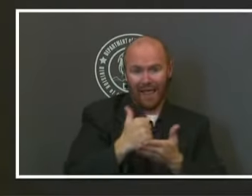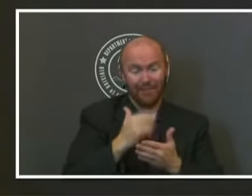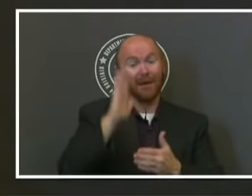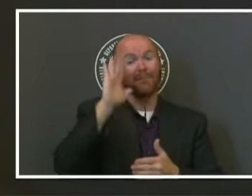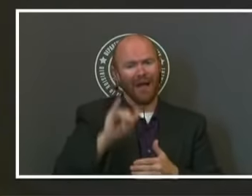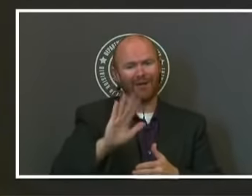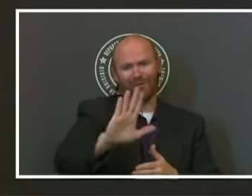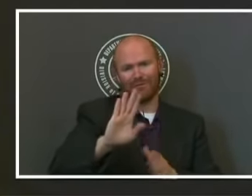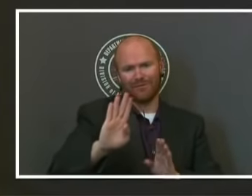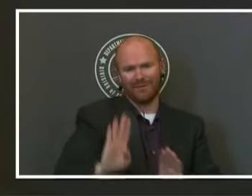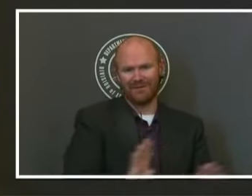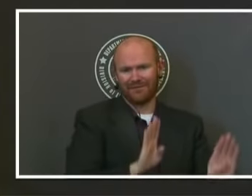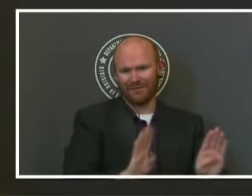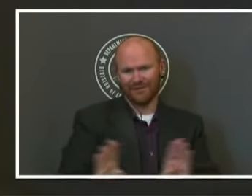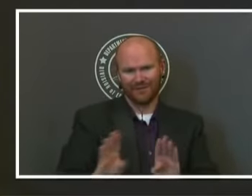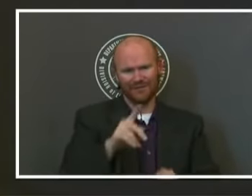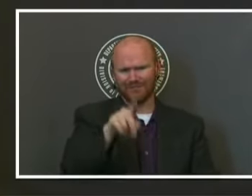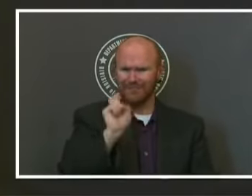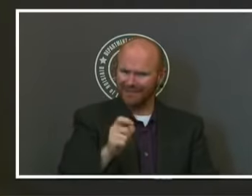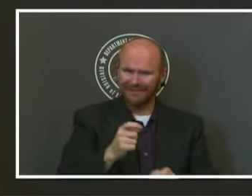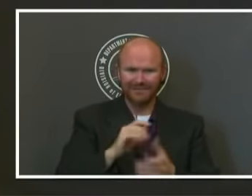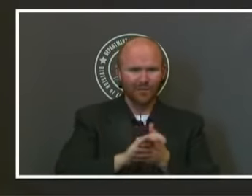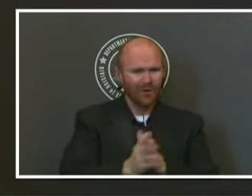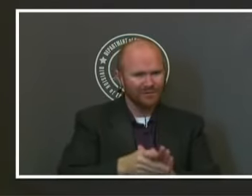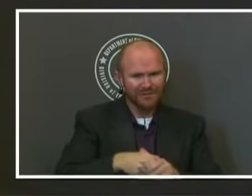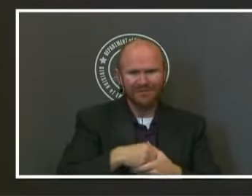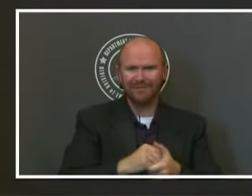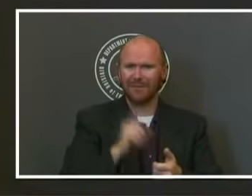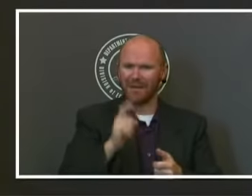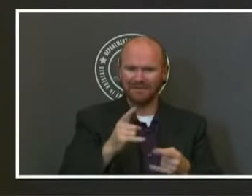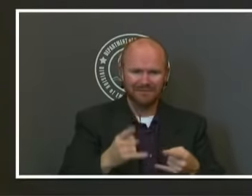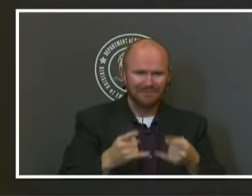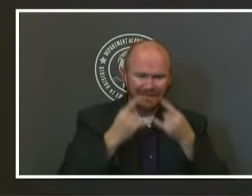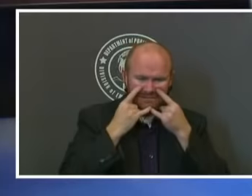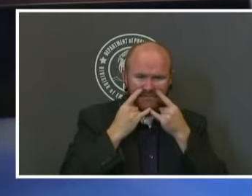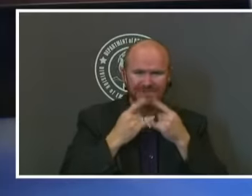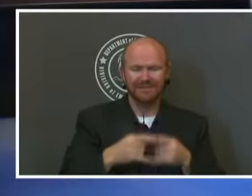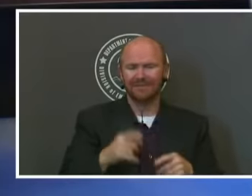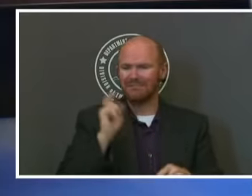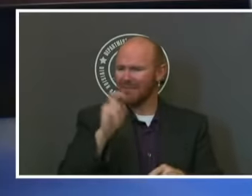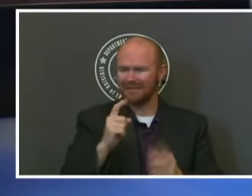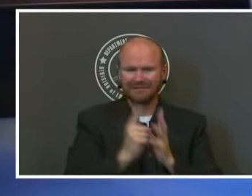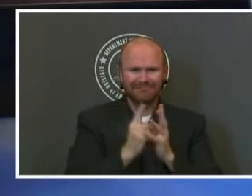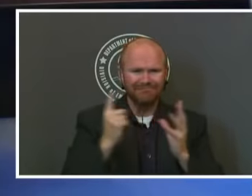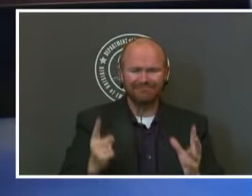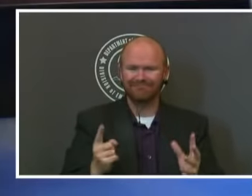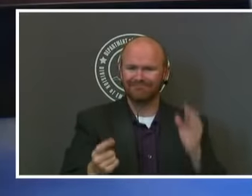behavior that's what we need to do and I hope that we will do it